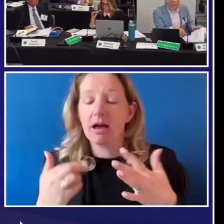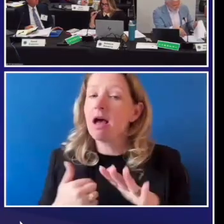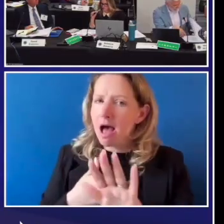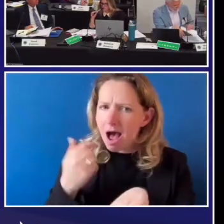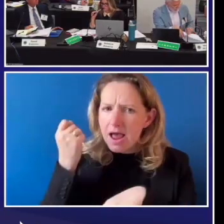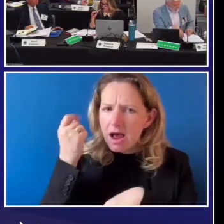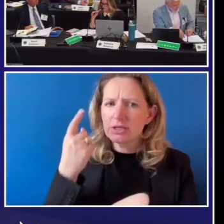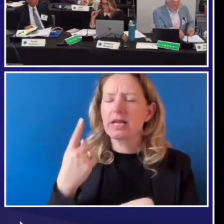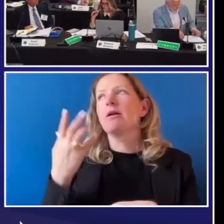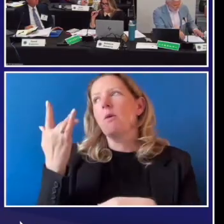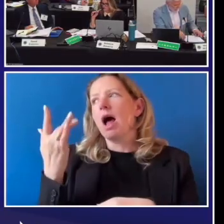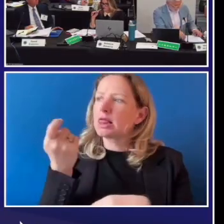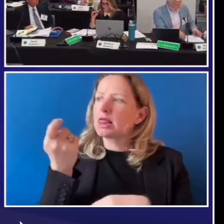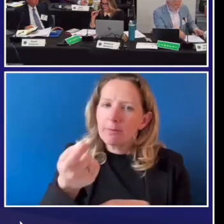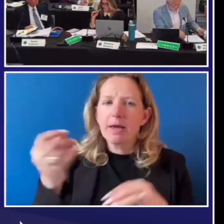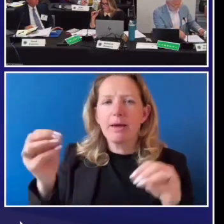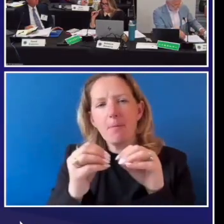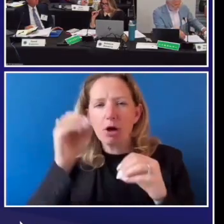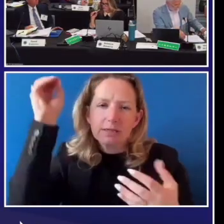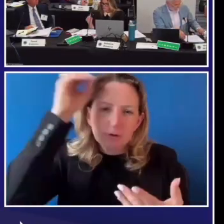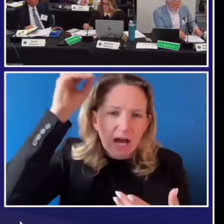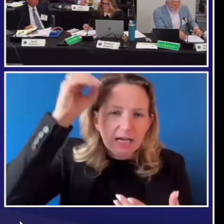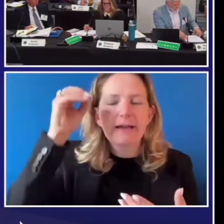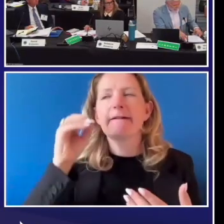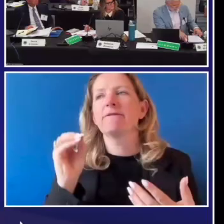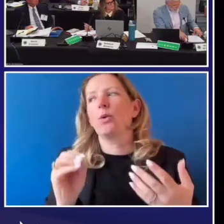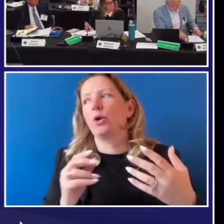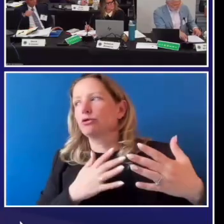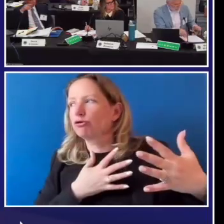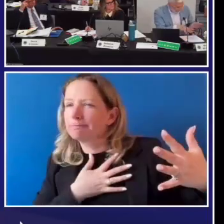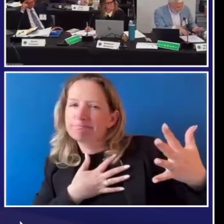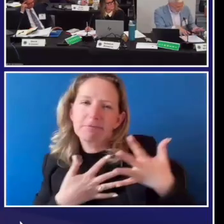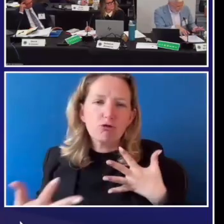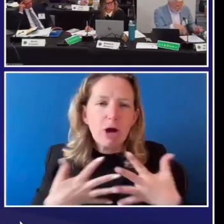more subjective or gray and about changing accreditors.